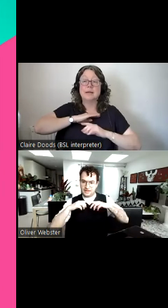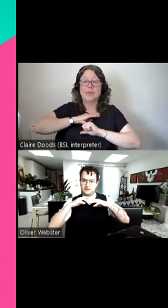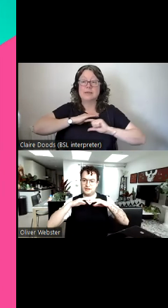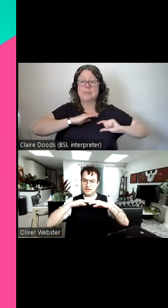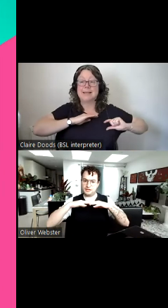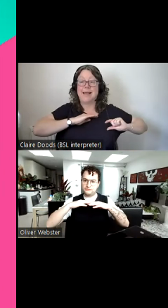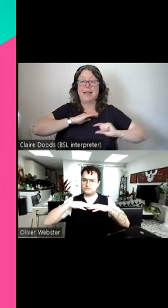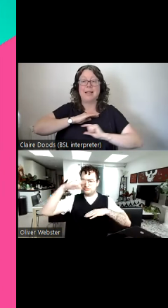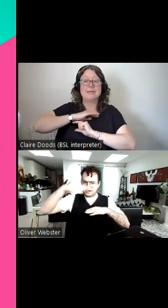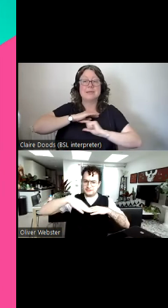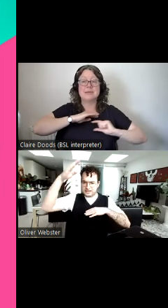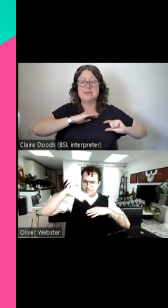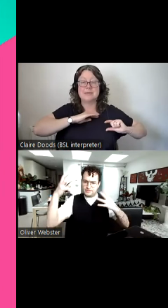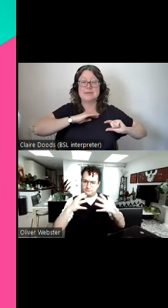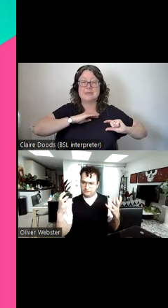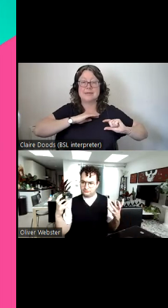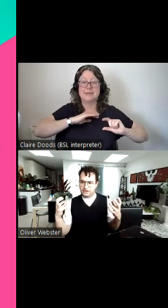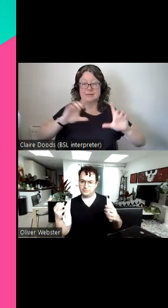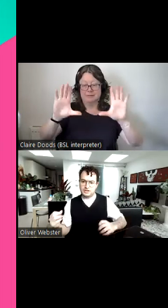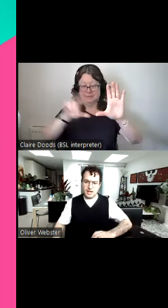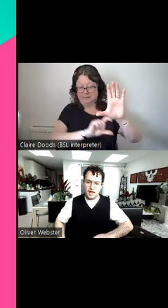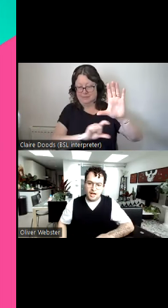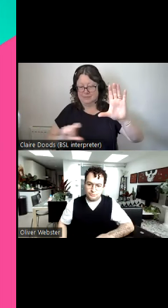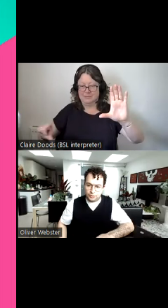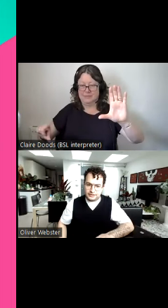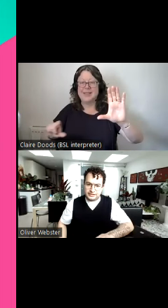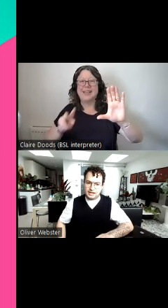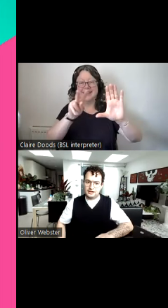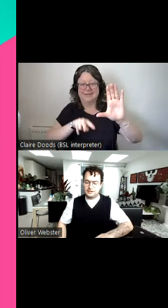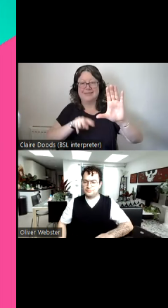Then the rest of the head will be framed properly.